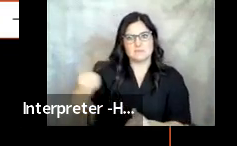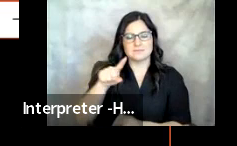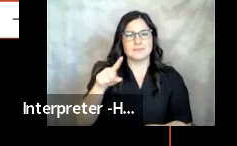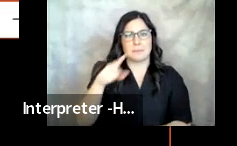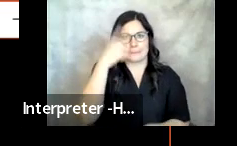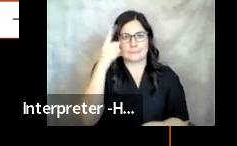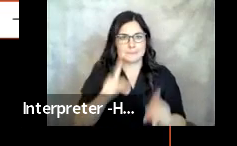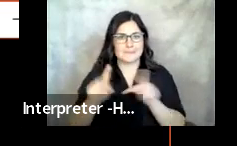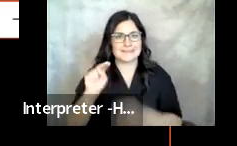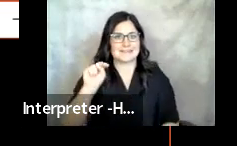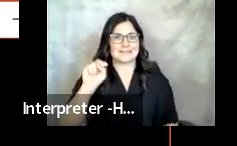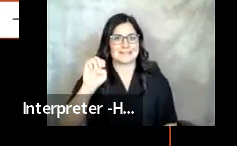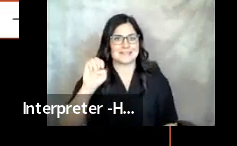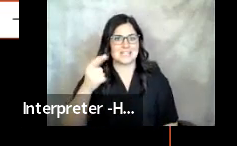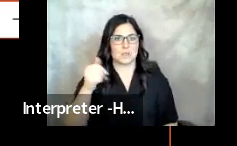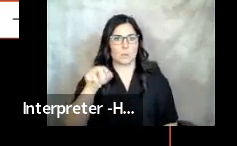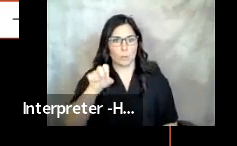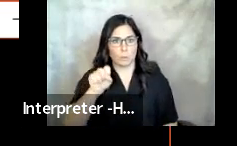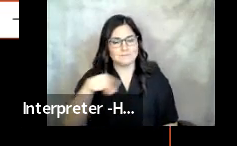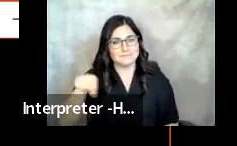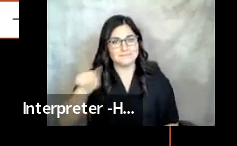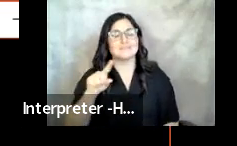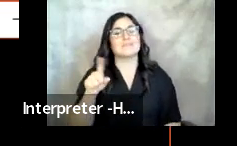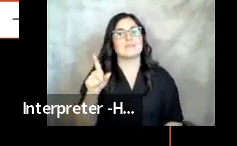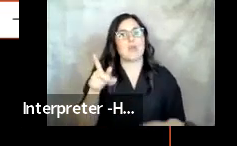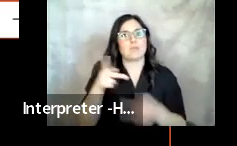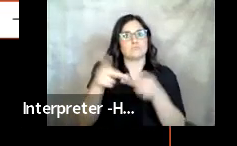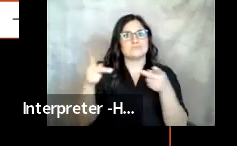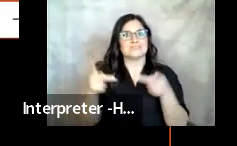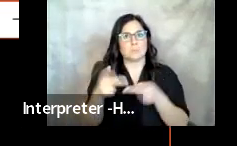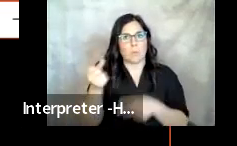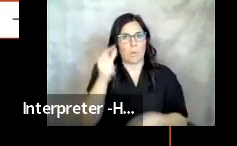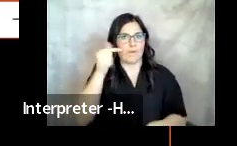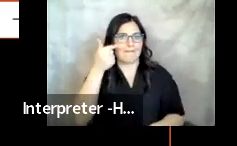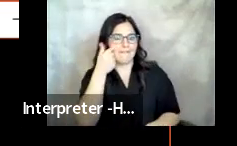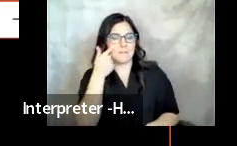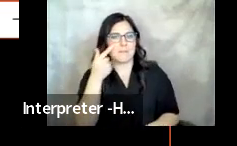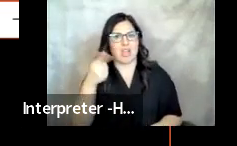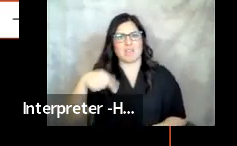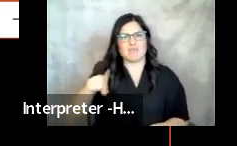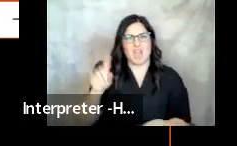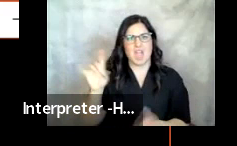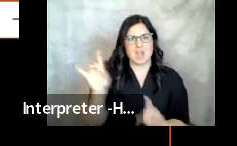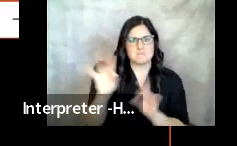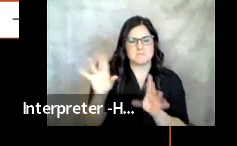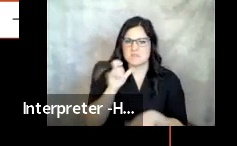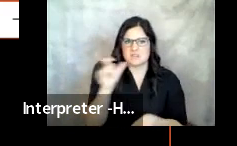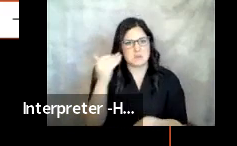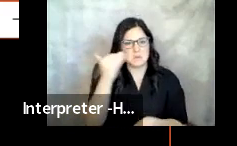The Negroes were the officeholders, men who knew nothing of the uses of authority except its insolence.